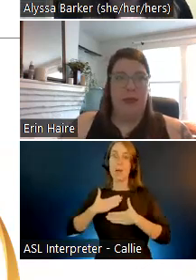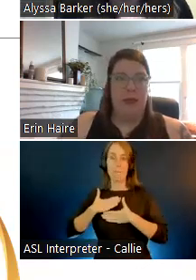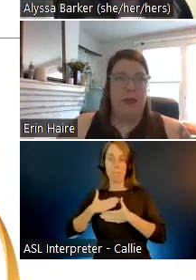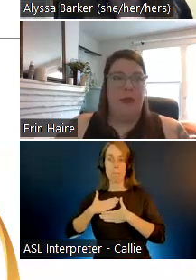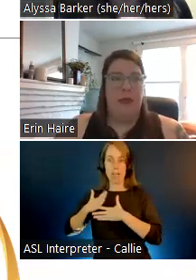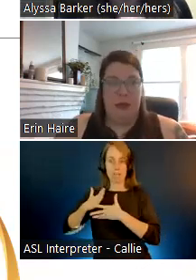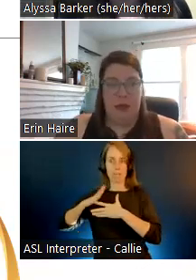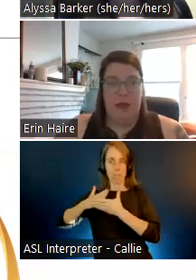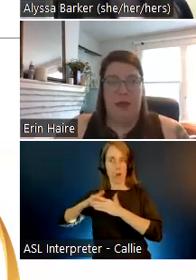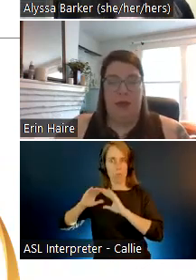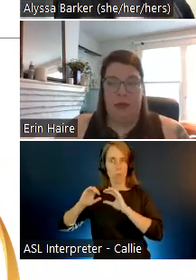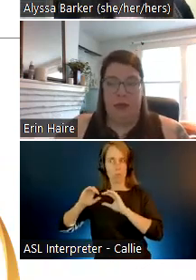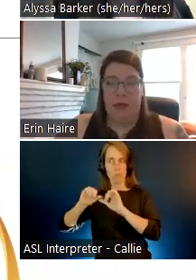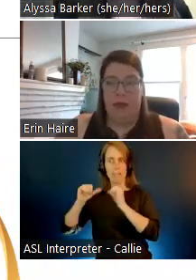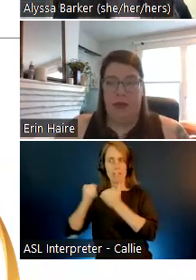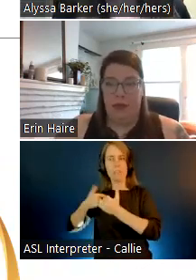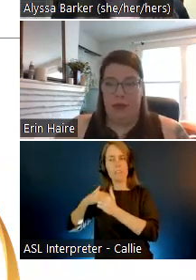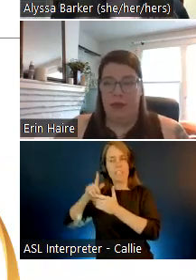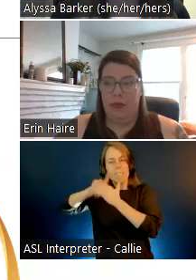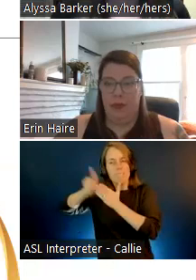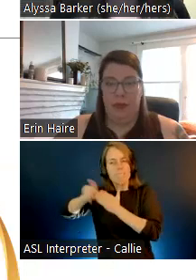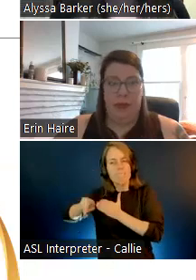um a little bit more about our services on the next slide please